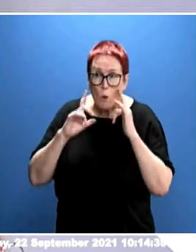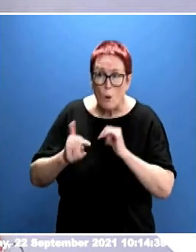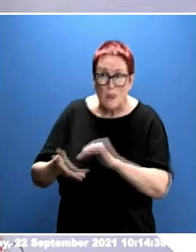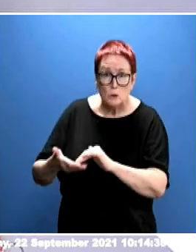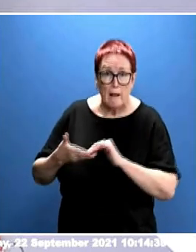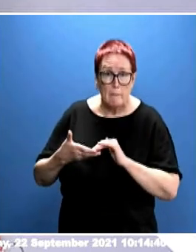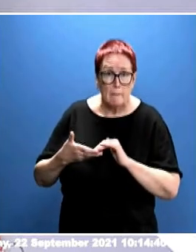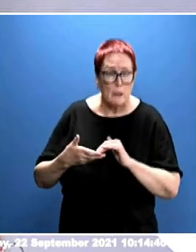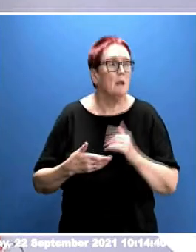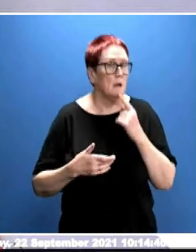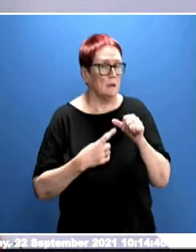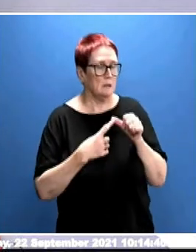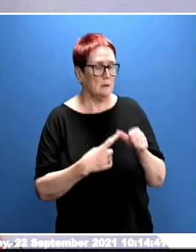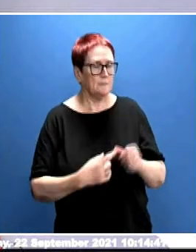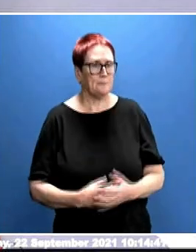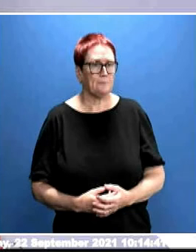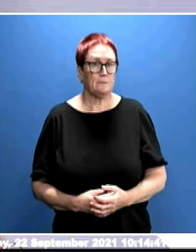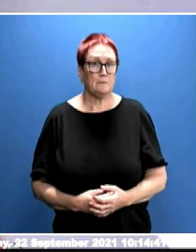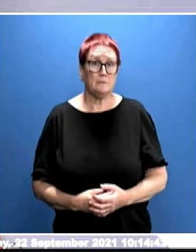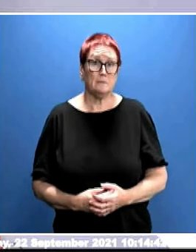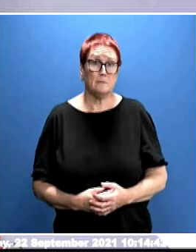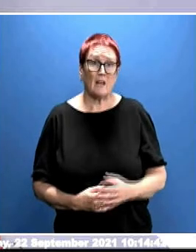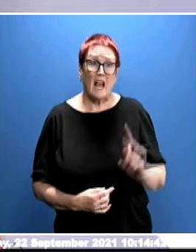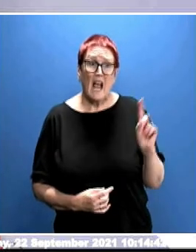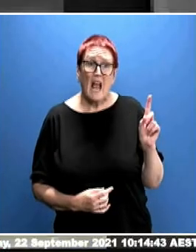I can tell you this, that at this stage we see no conflict